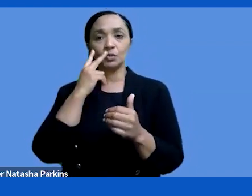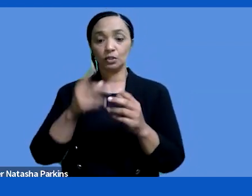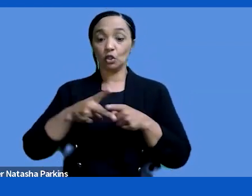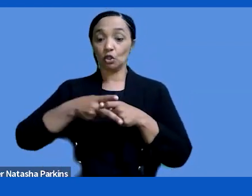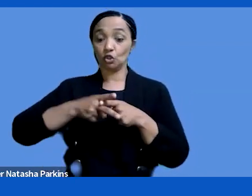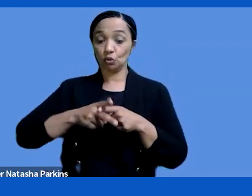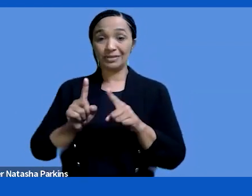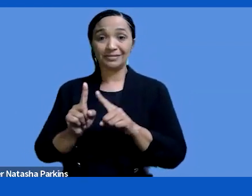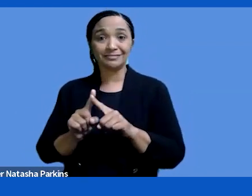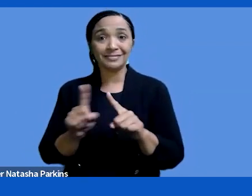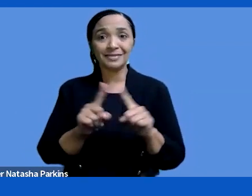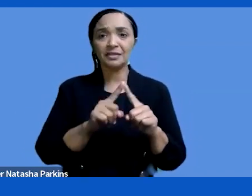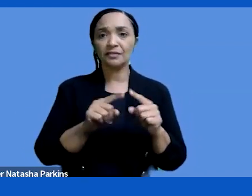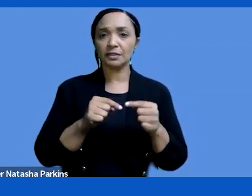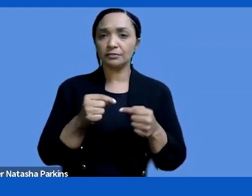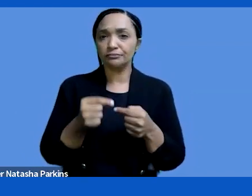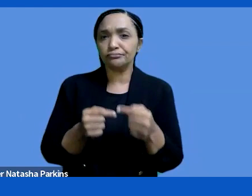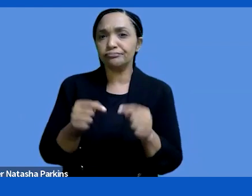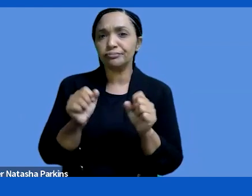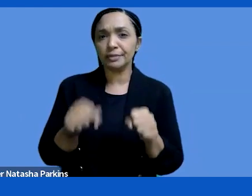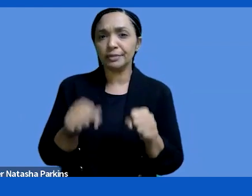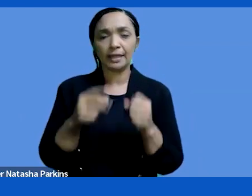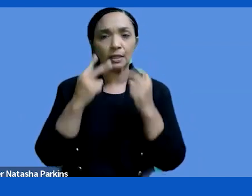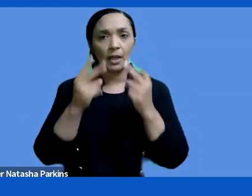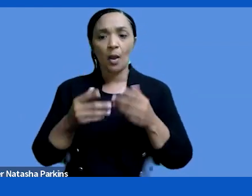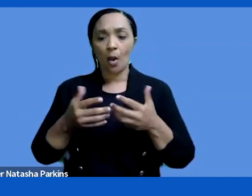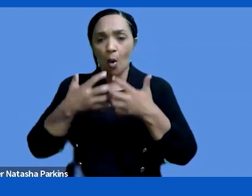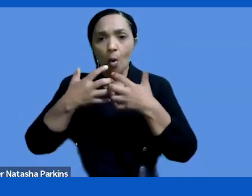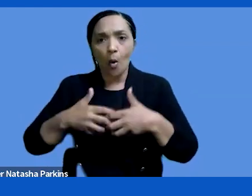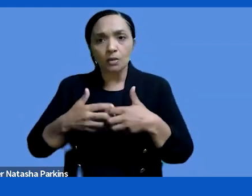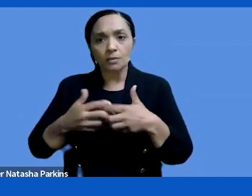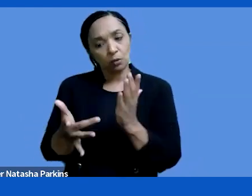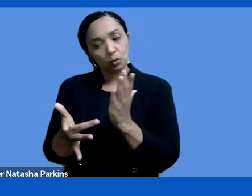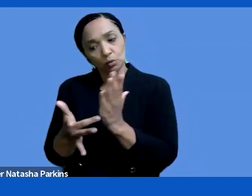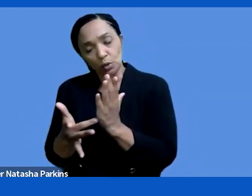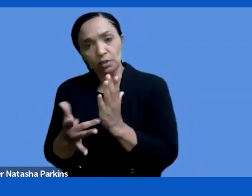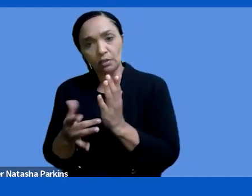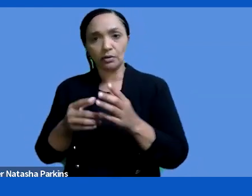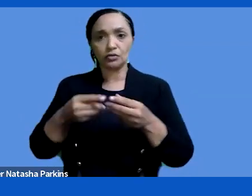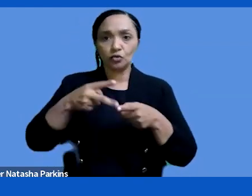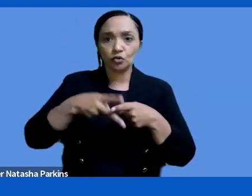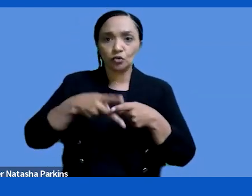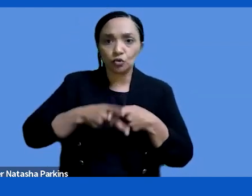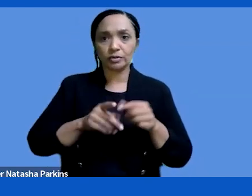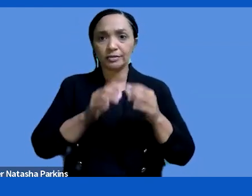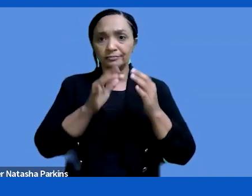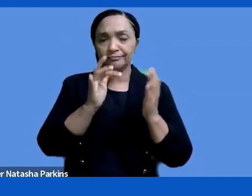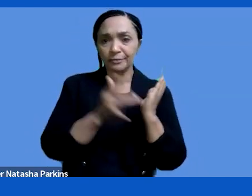automated tools and technologies that can be helpful en masse on the large scale. There is